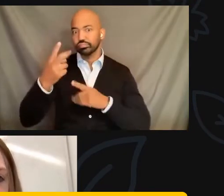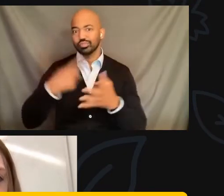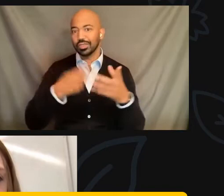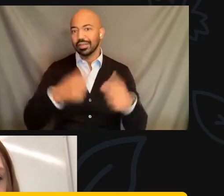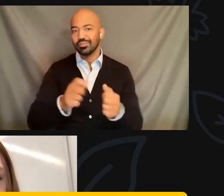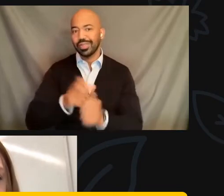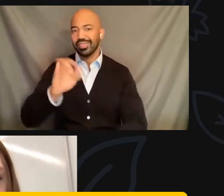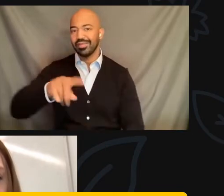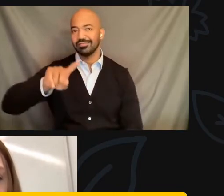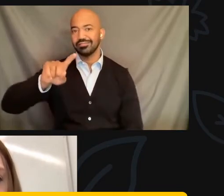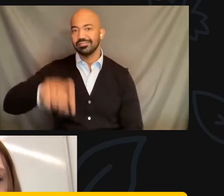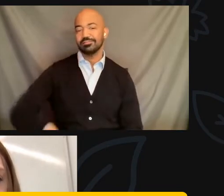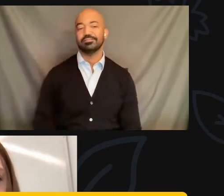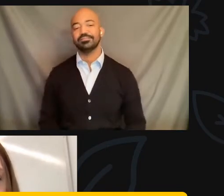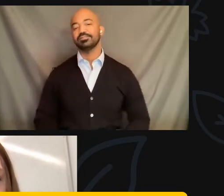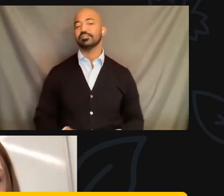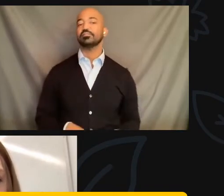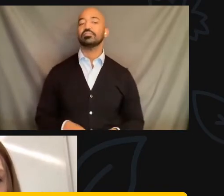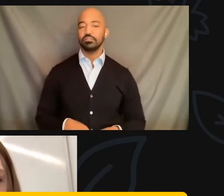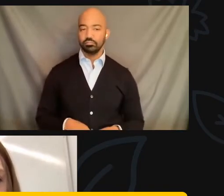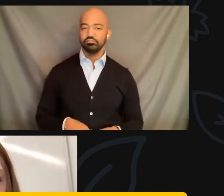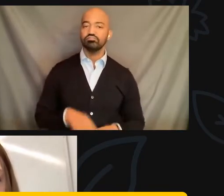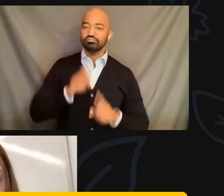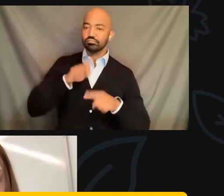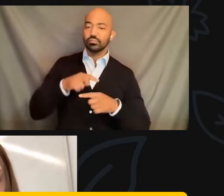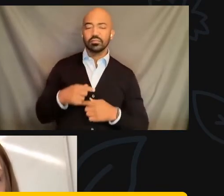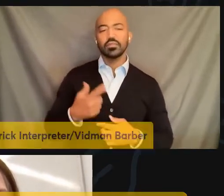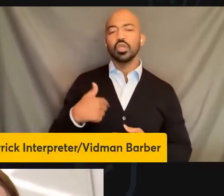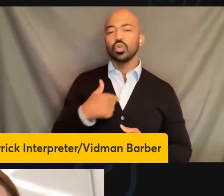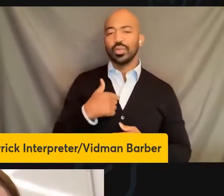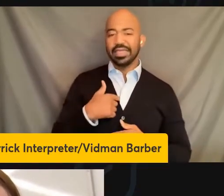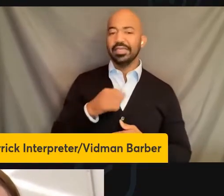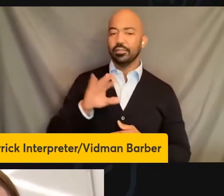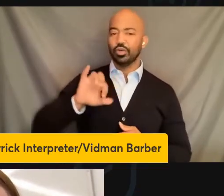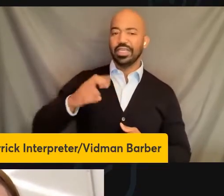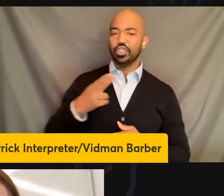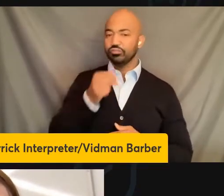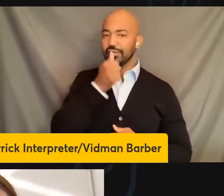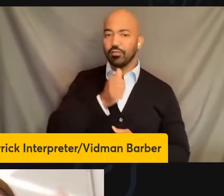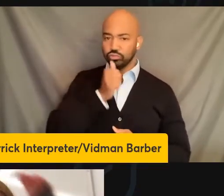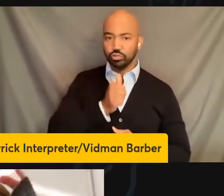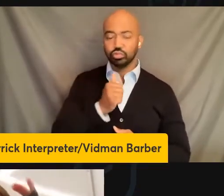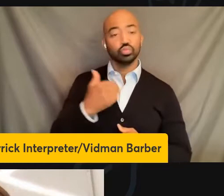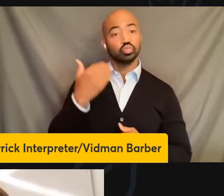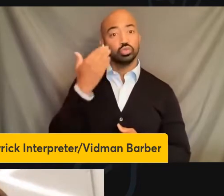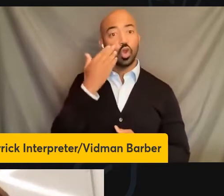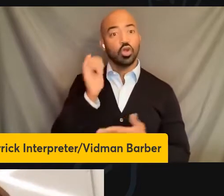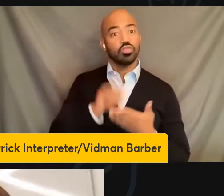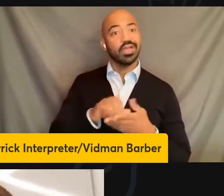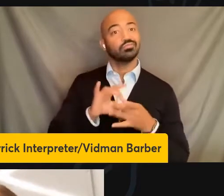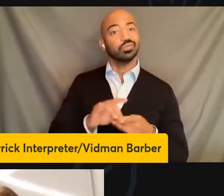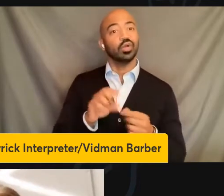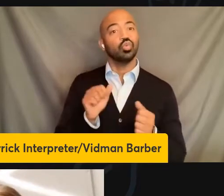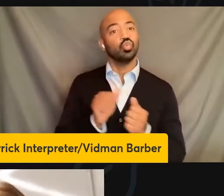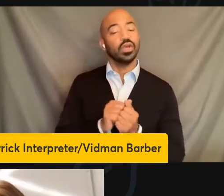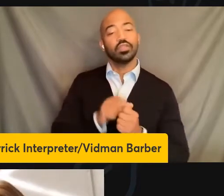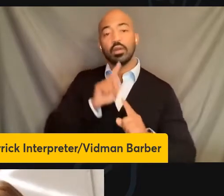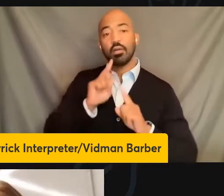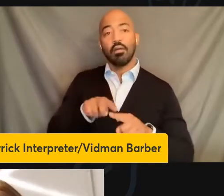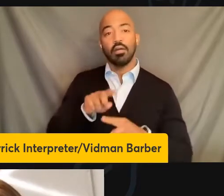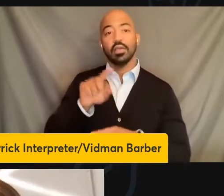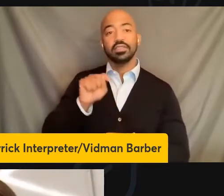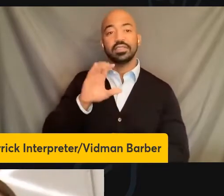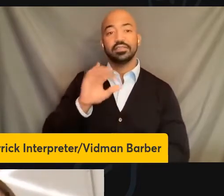So, the thing is we force of course here breach tolerance. So we know that this is in response to T cell breaking away from their